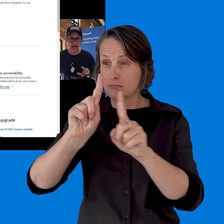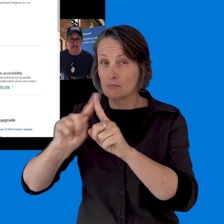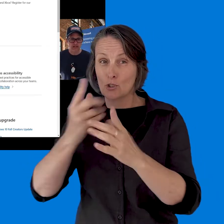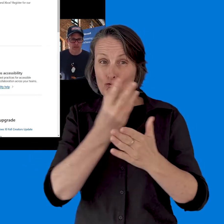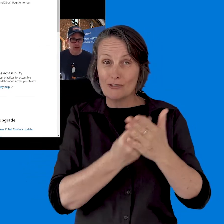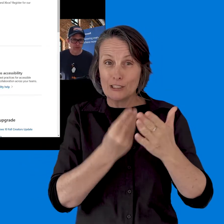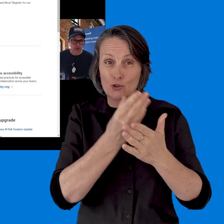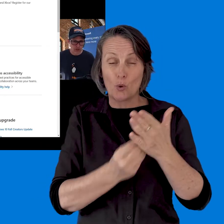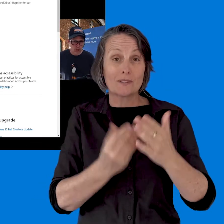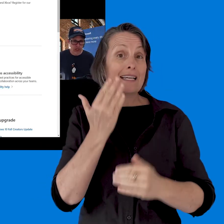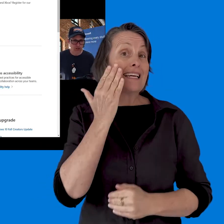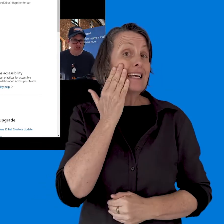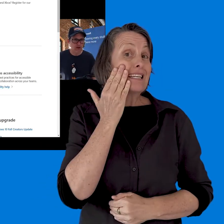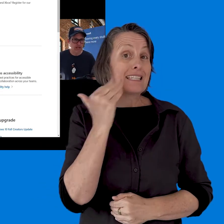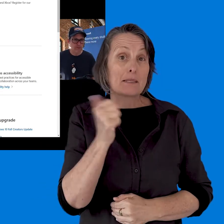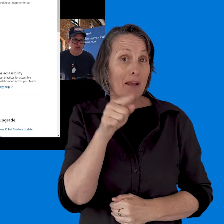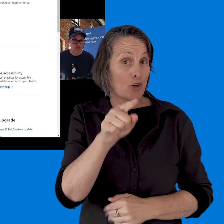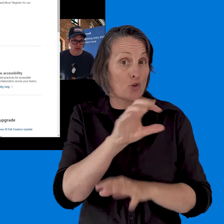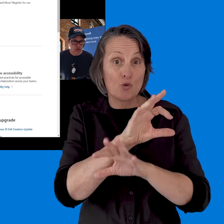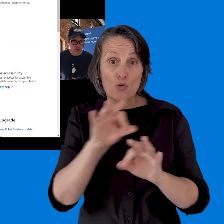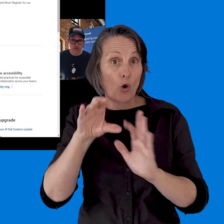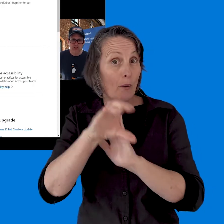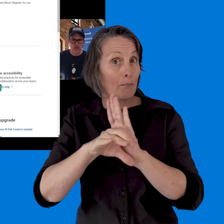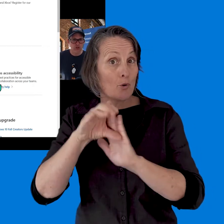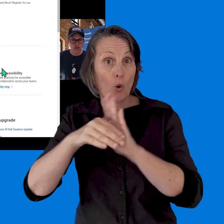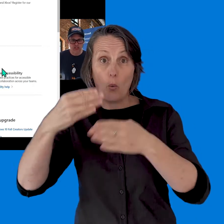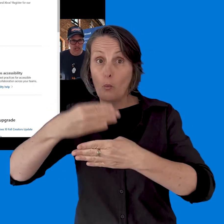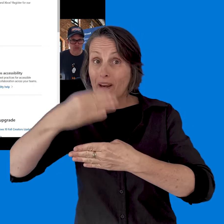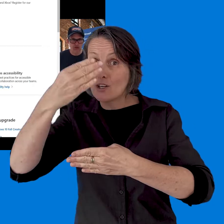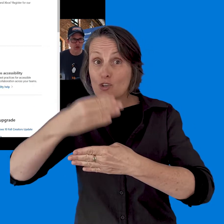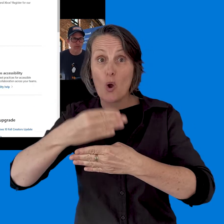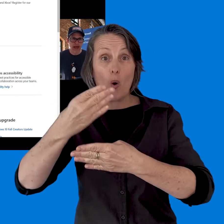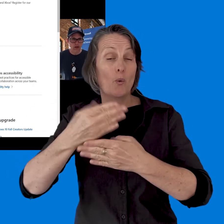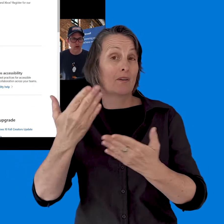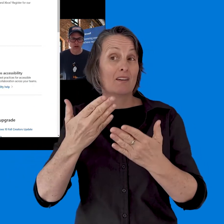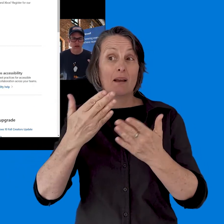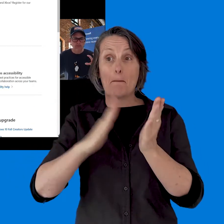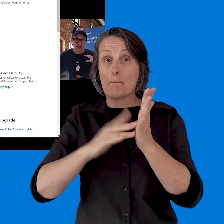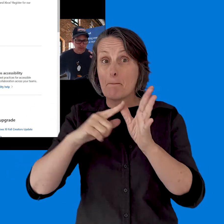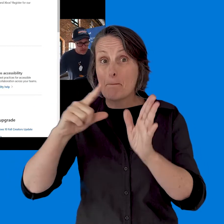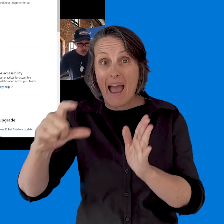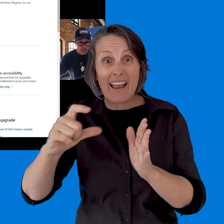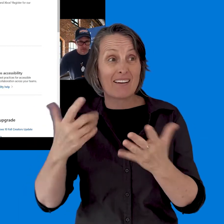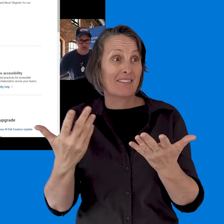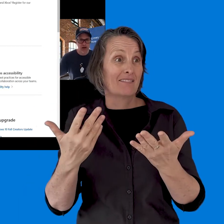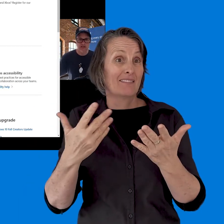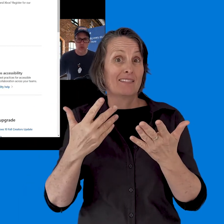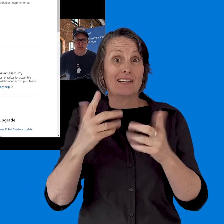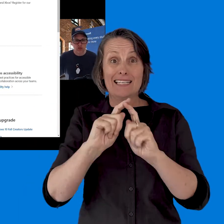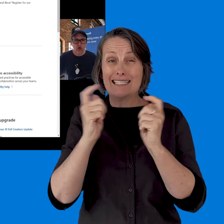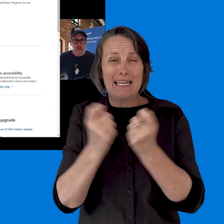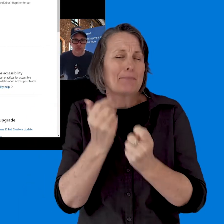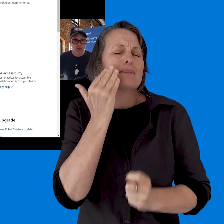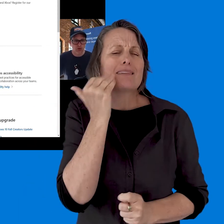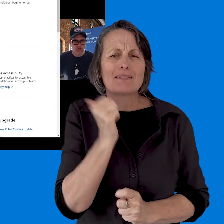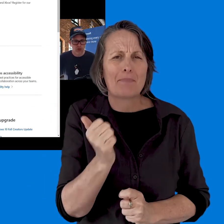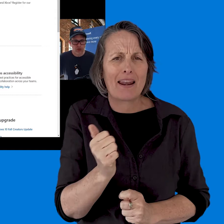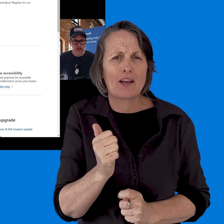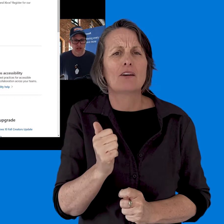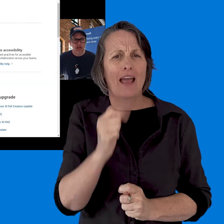And it doesn't matter if you're on a Windows device because whether you're on office or you're on teams, on a Mac or some other kind of device, we've still got support for you there.